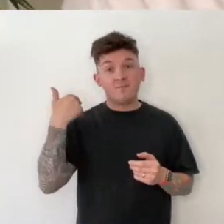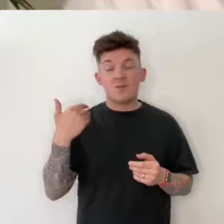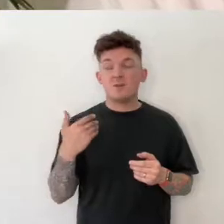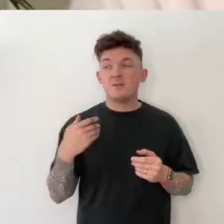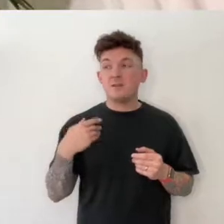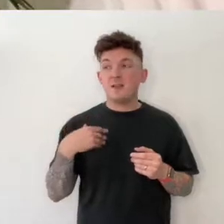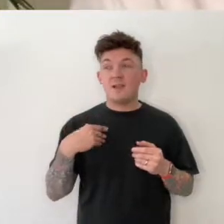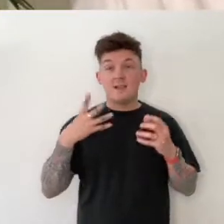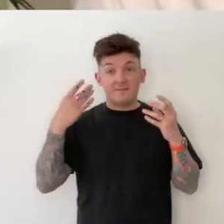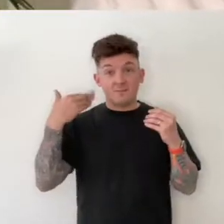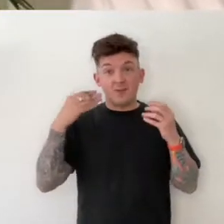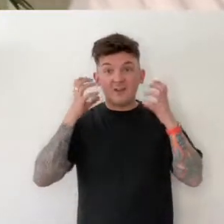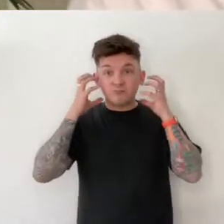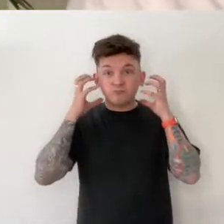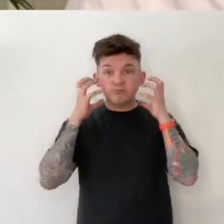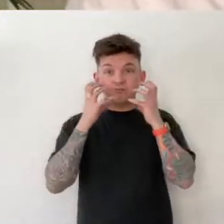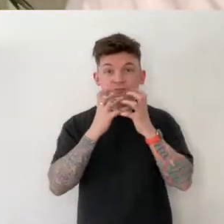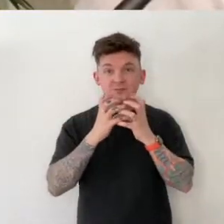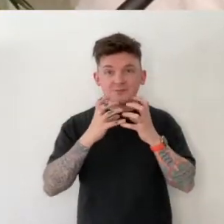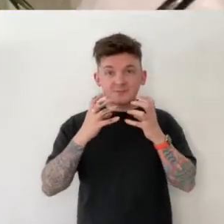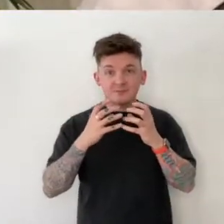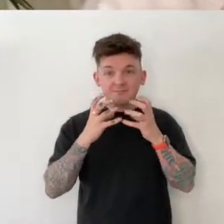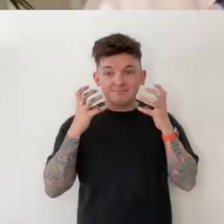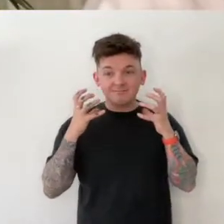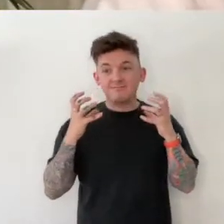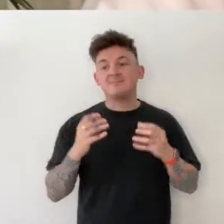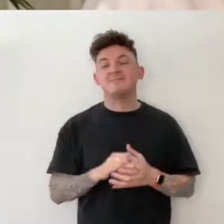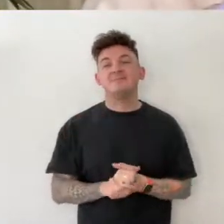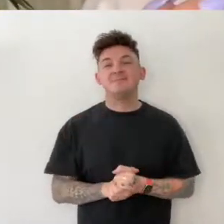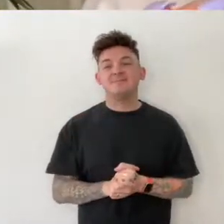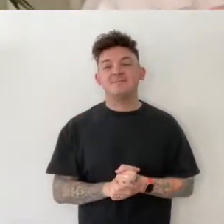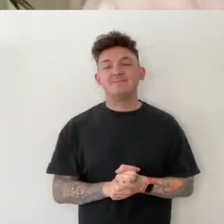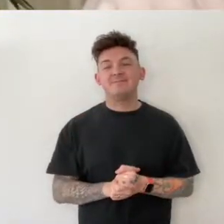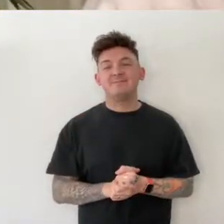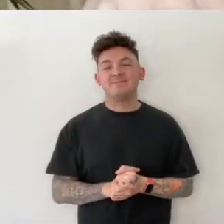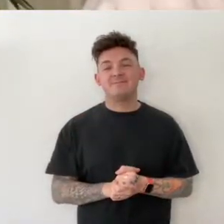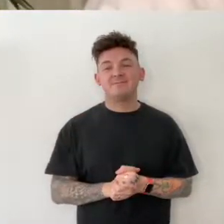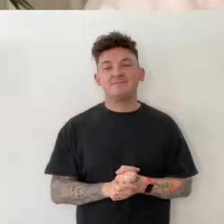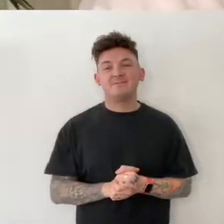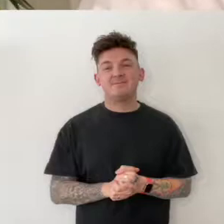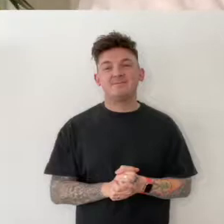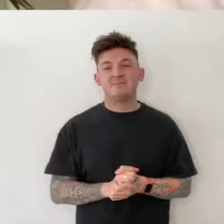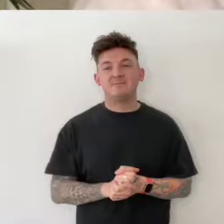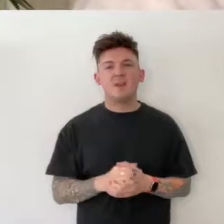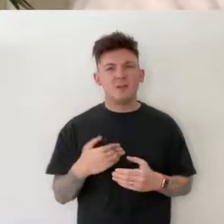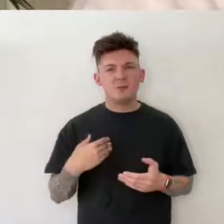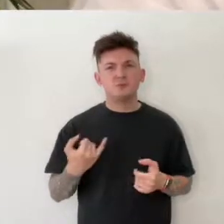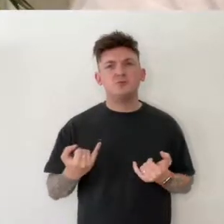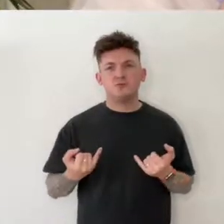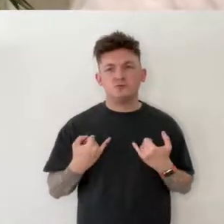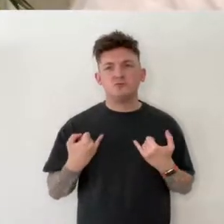beard, but you know what? i'm actually really enjoying this thing of putting the concealer